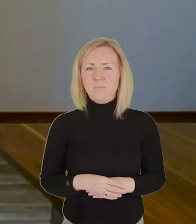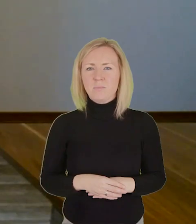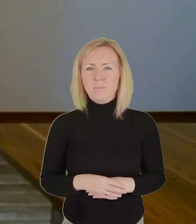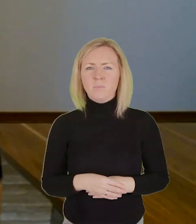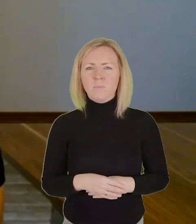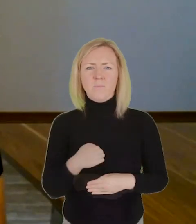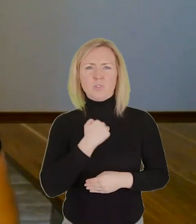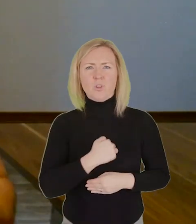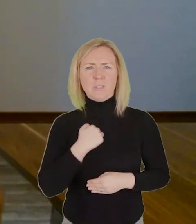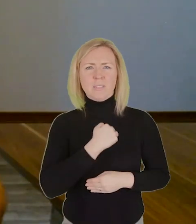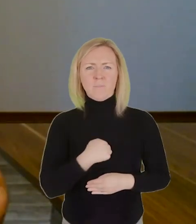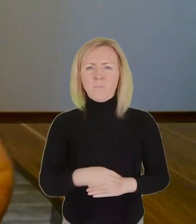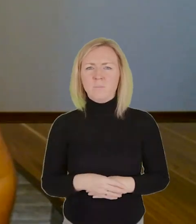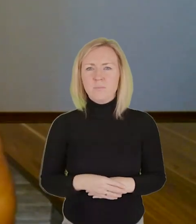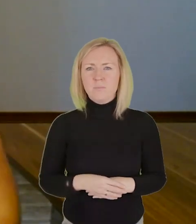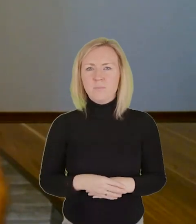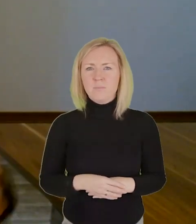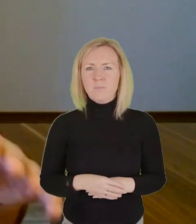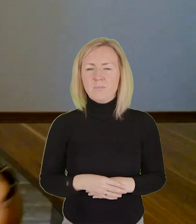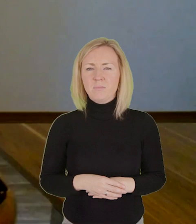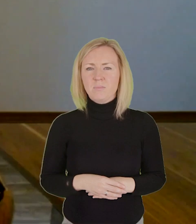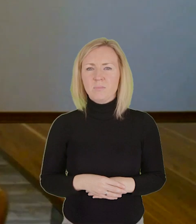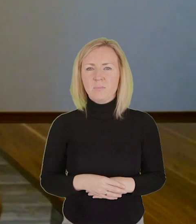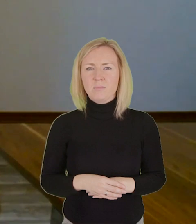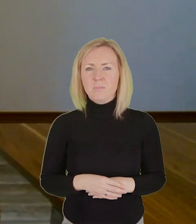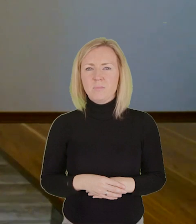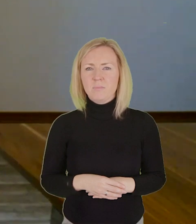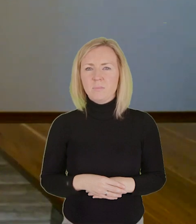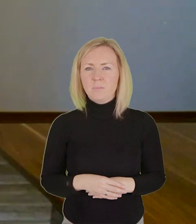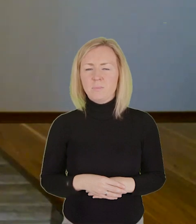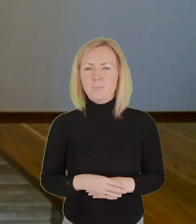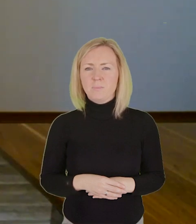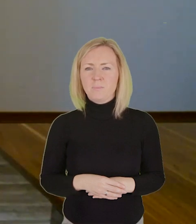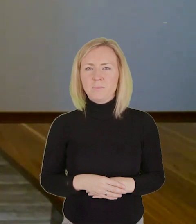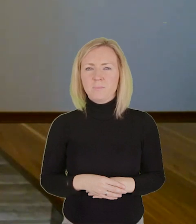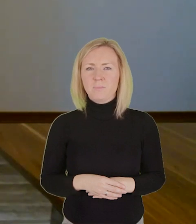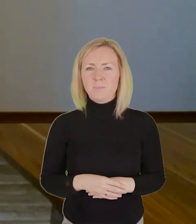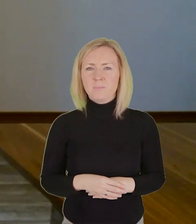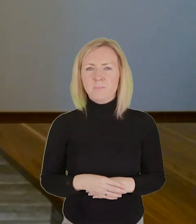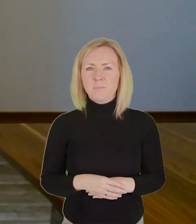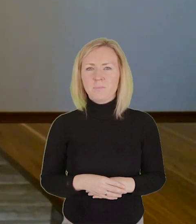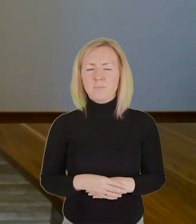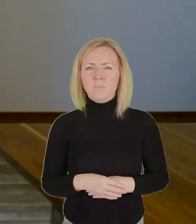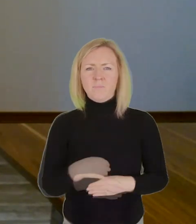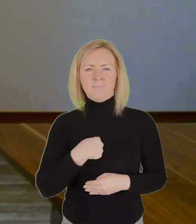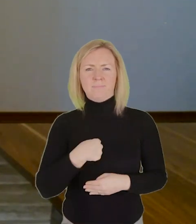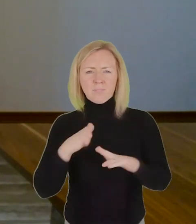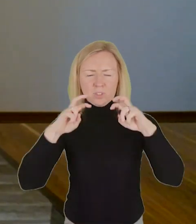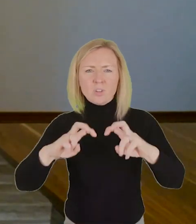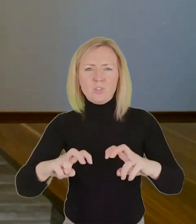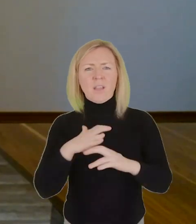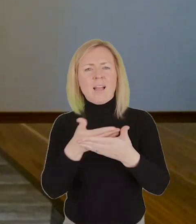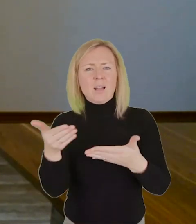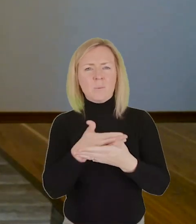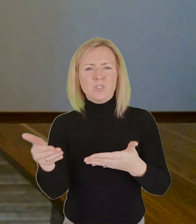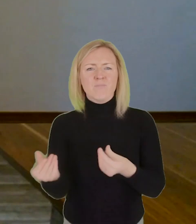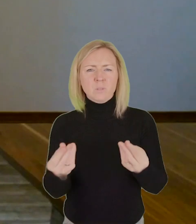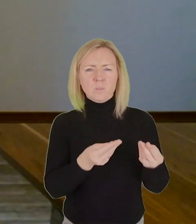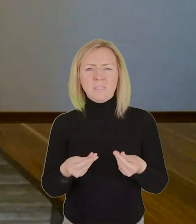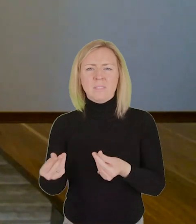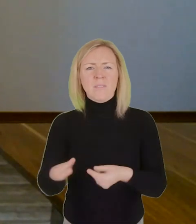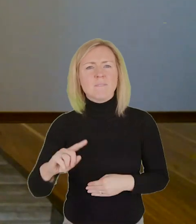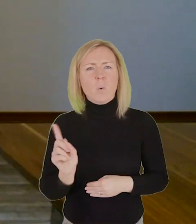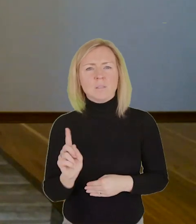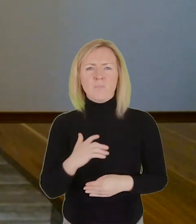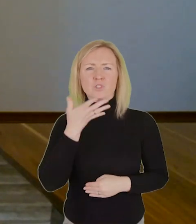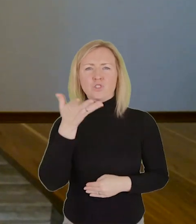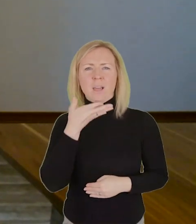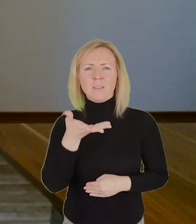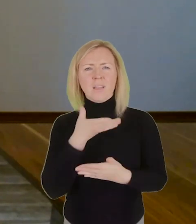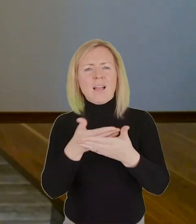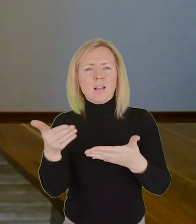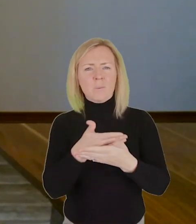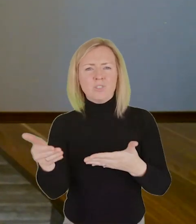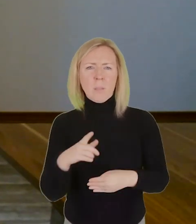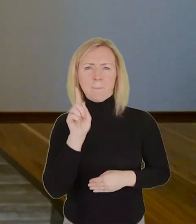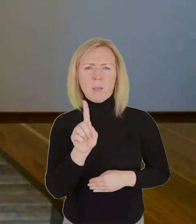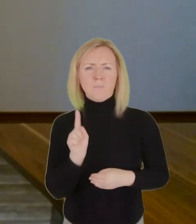It's amazing because, sorry Marta, it's amazing because like for the the sign language at least I was looking for it in the Czech language and there is not much you know resources